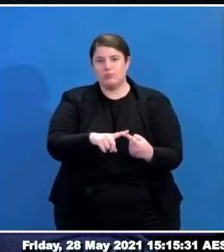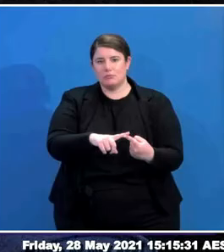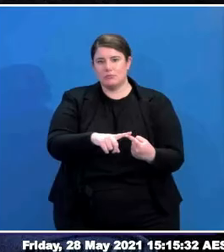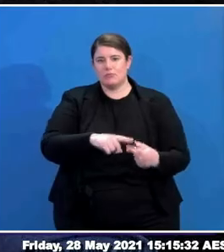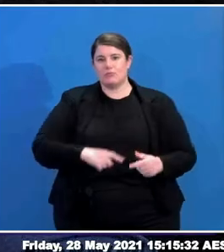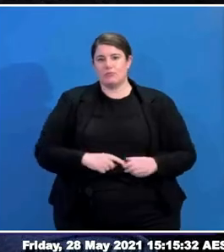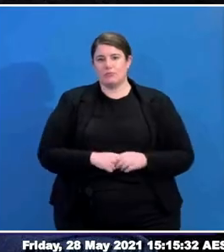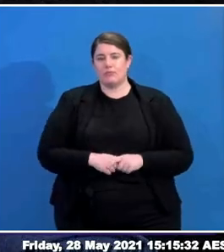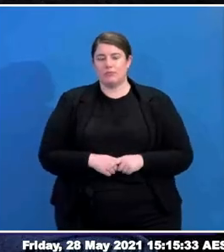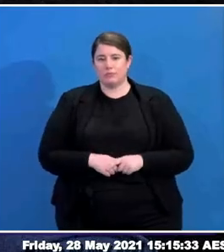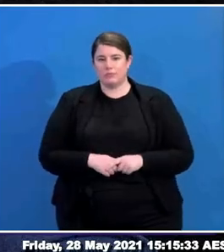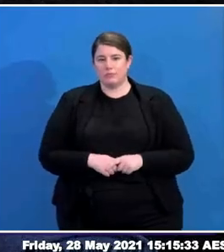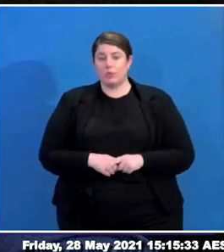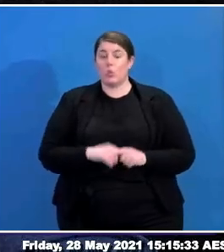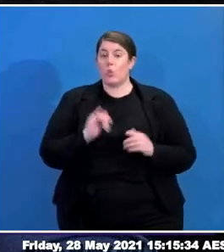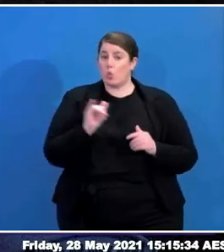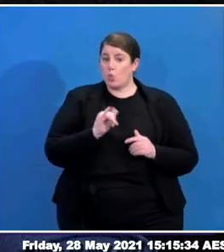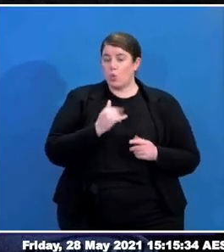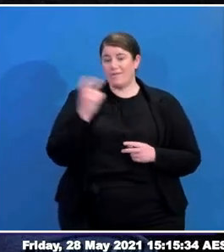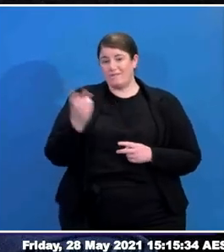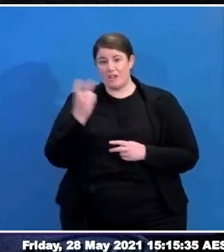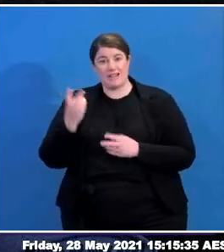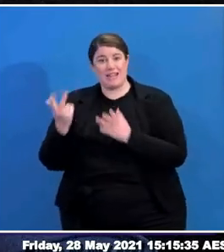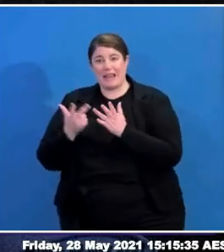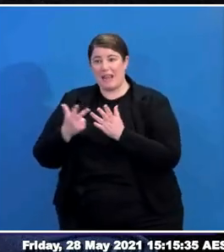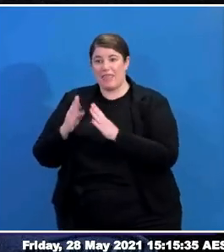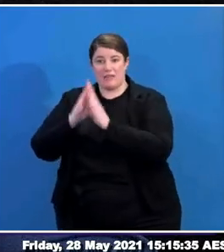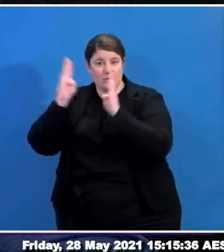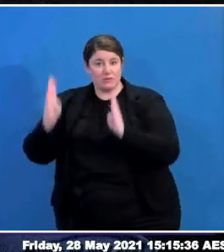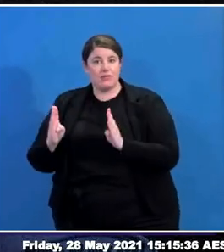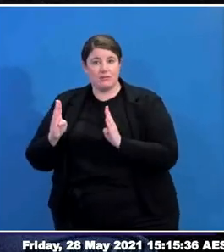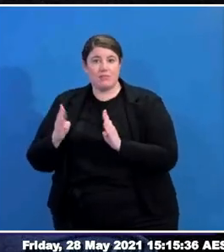that finding alternative supports and accommodation is in the best interests